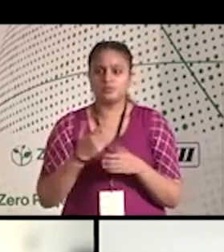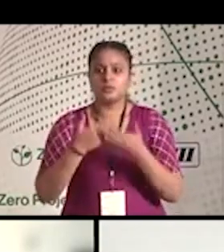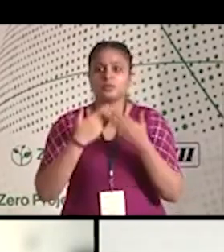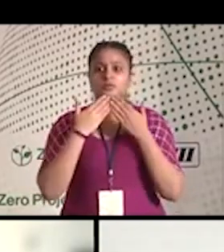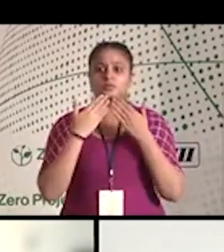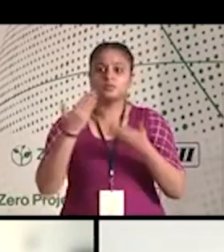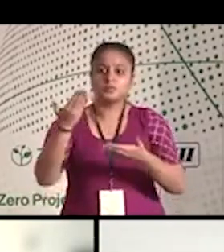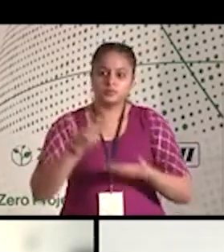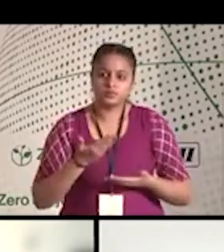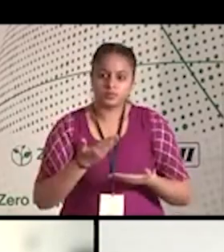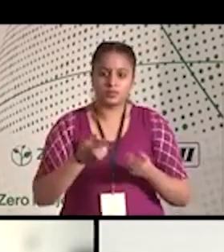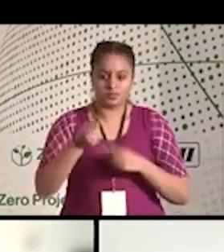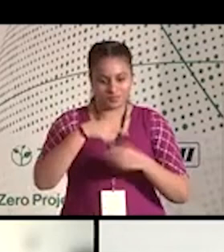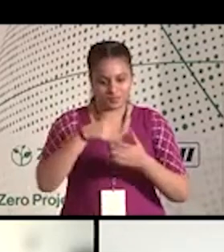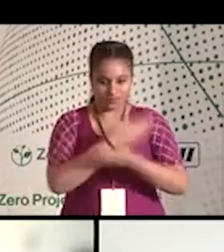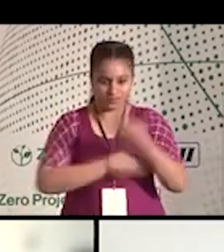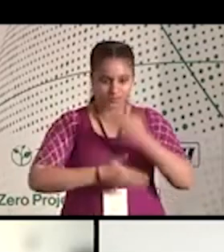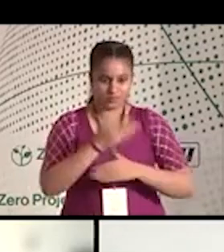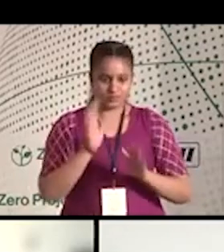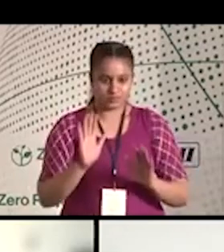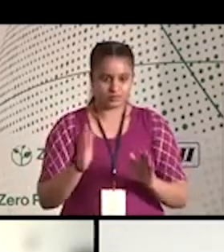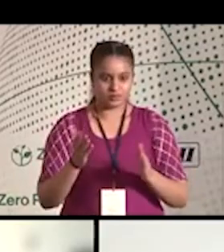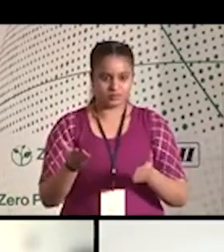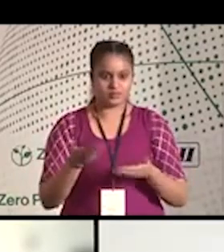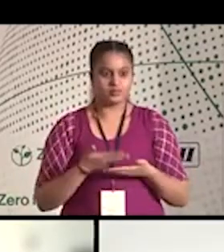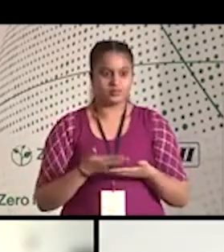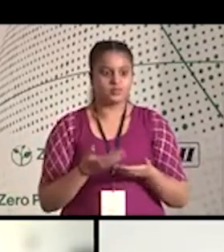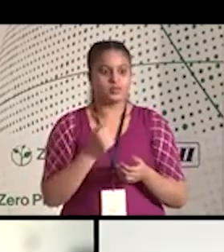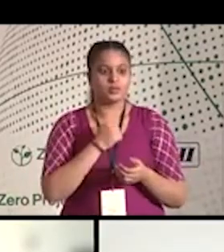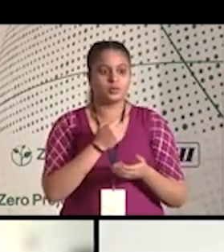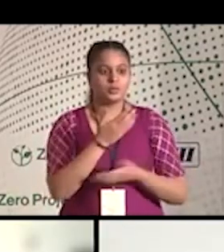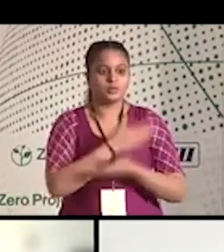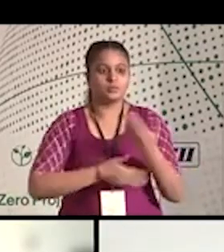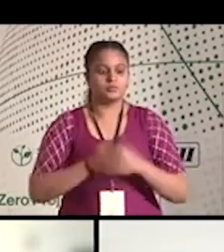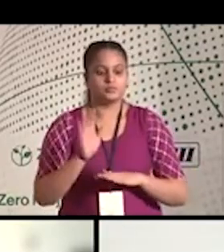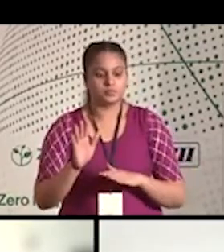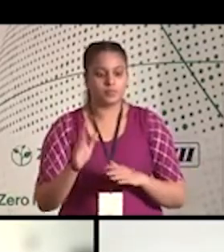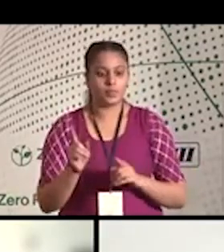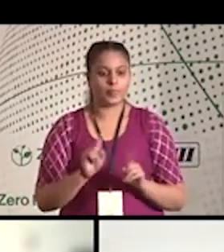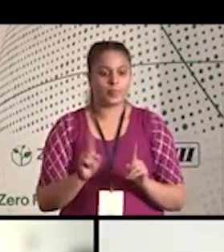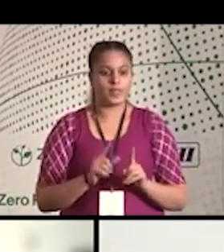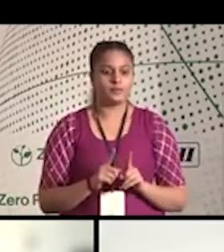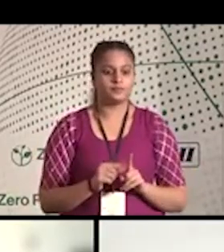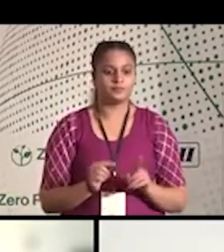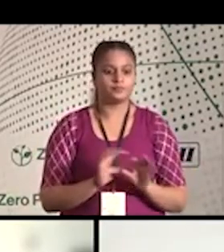We know that having disabled people in the workforce drives profit. We had Accenture on the stage yesterday.